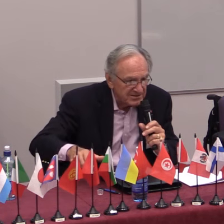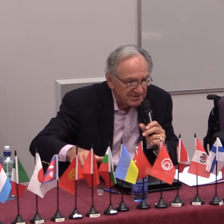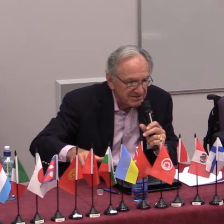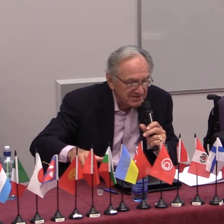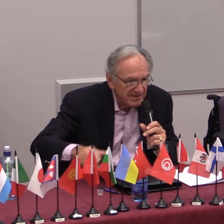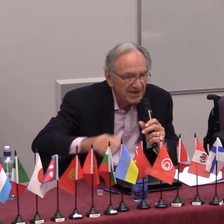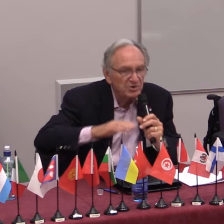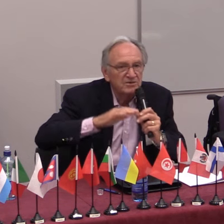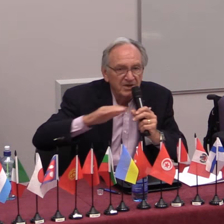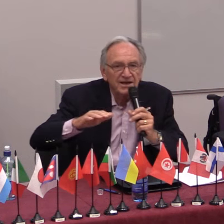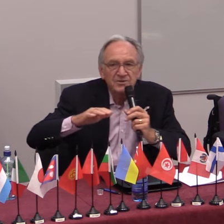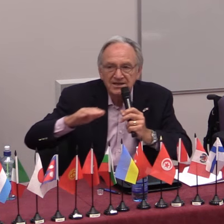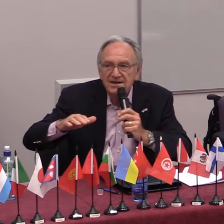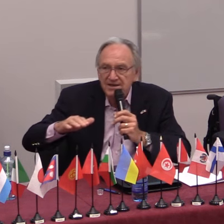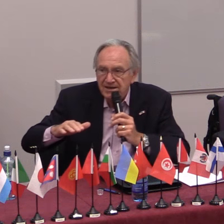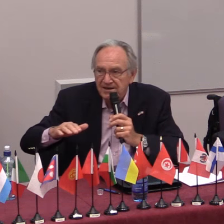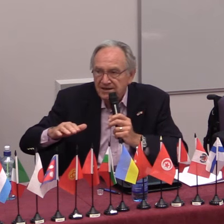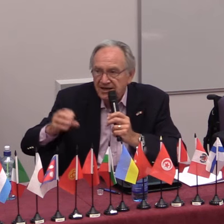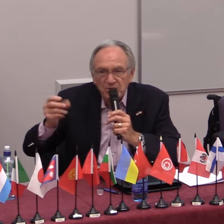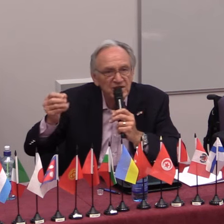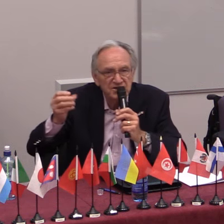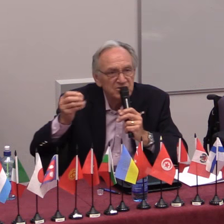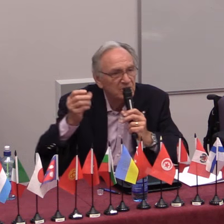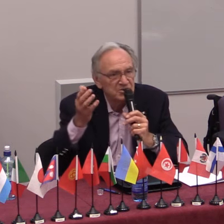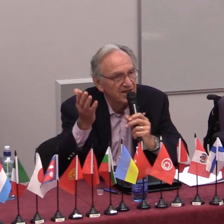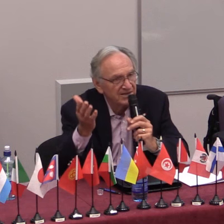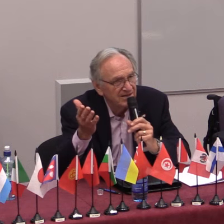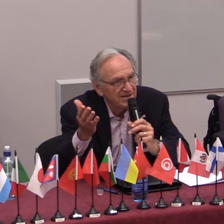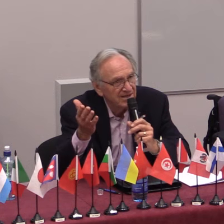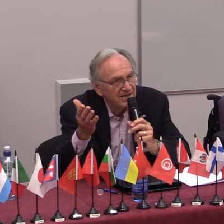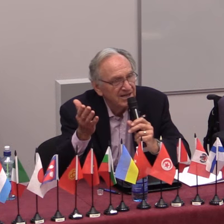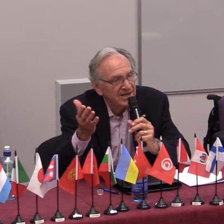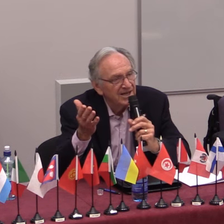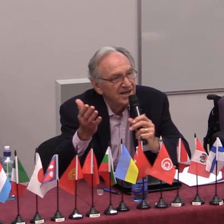basket and you'll comply with the ADA and it will cost you almost nothing?